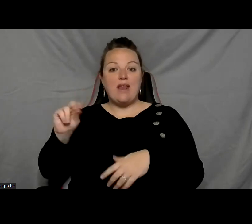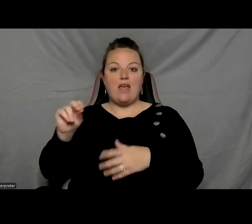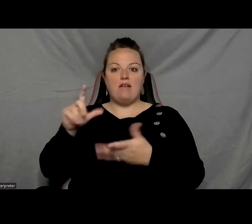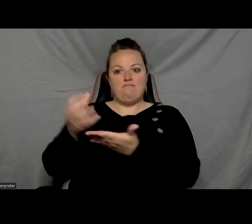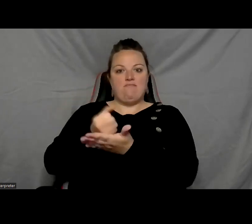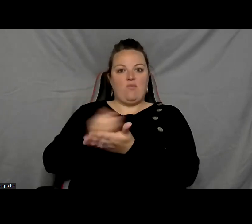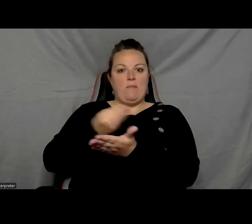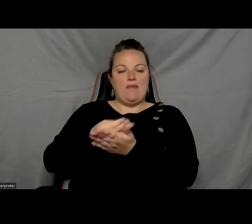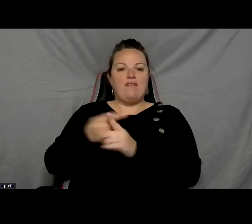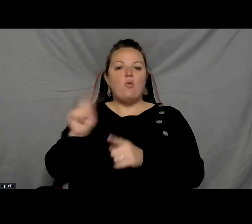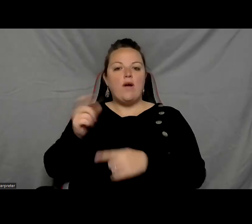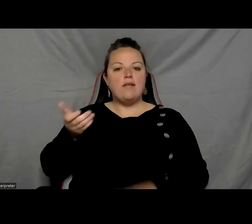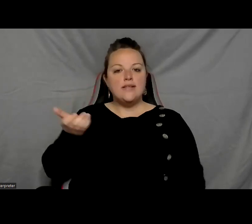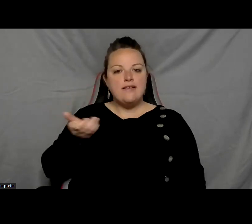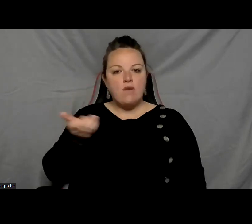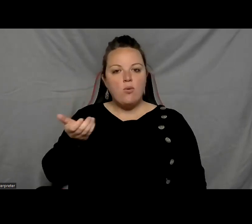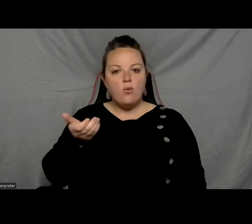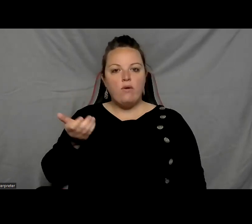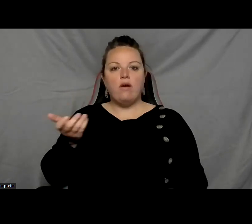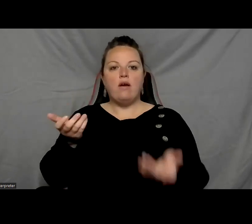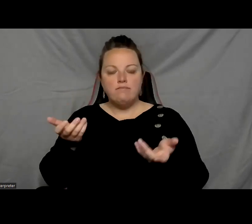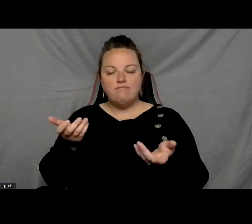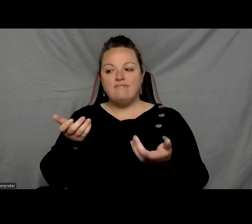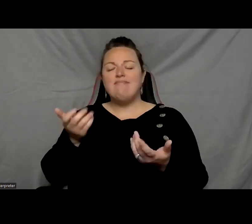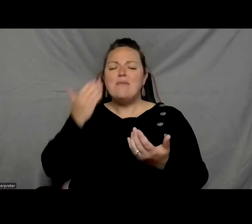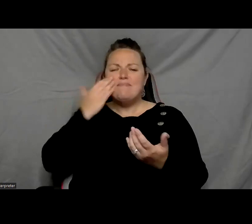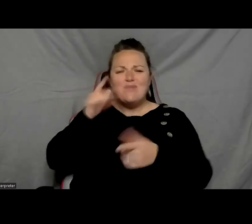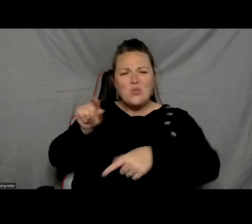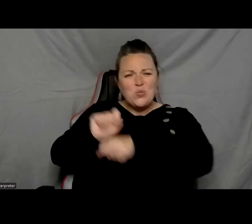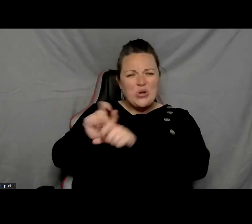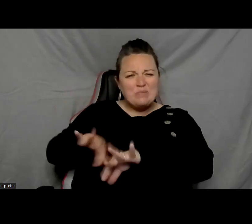their cell phones. And I'm not saying that work isn't important, but I am saying that